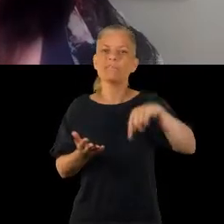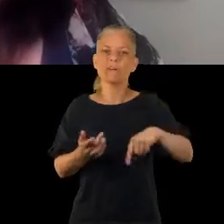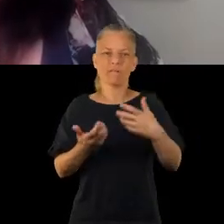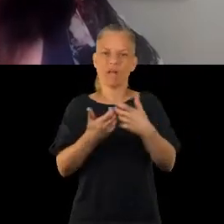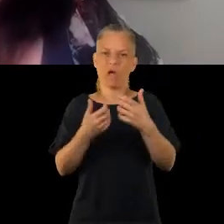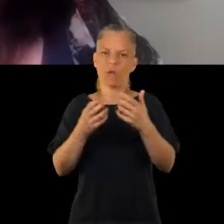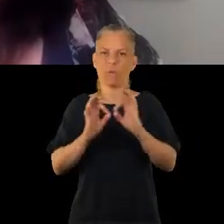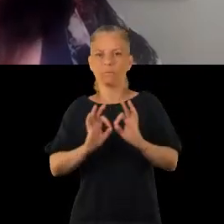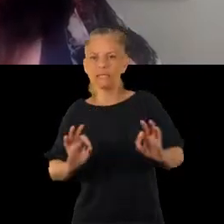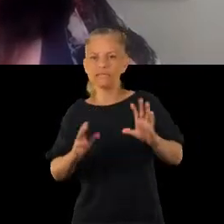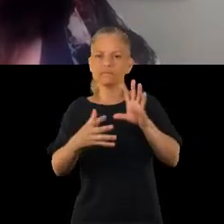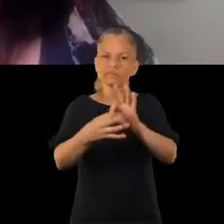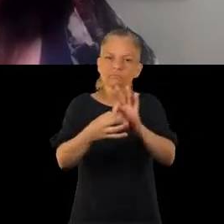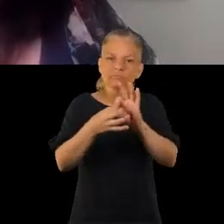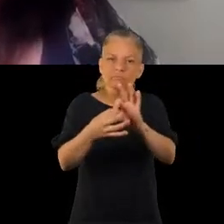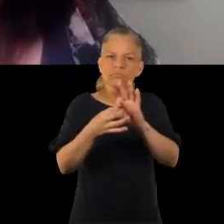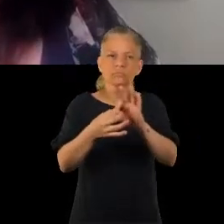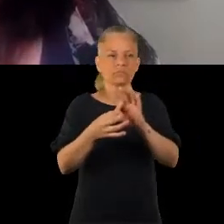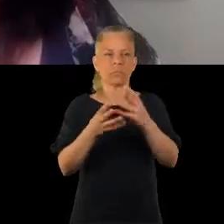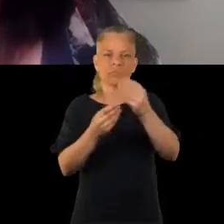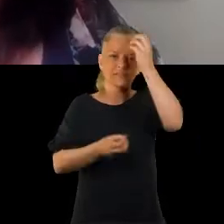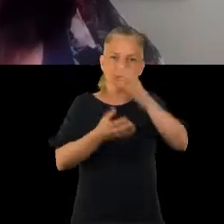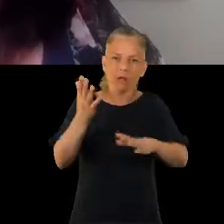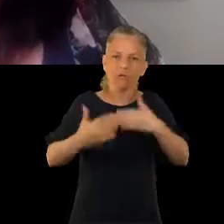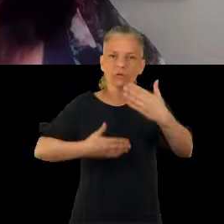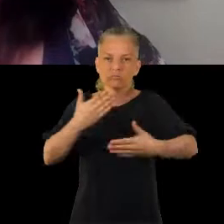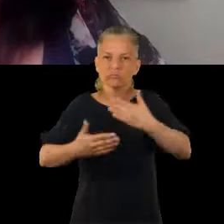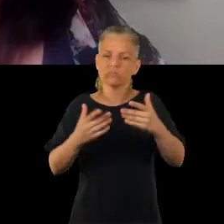it’s not peer support. Like that level of power imbalance doesn’t work in a peer relationship.